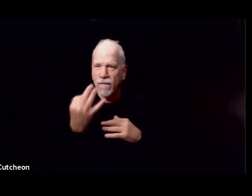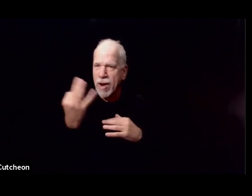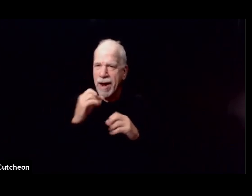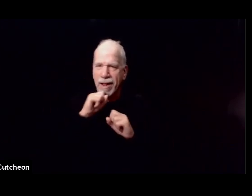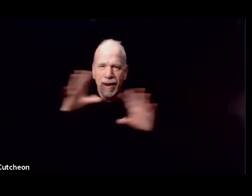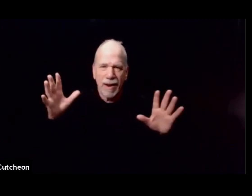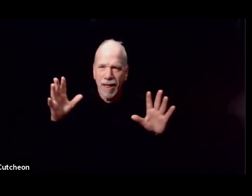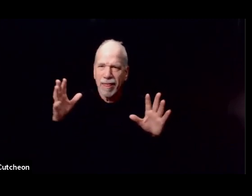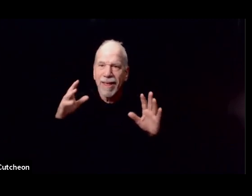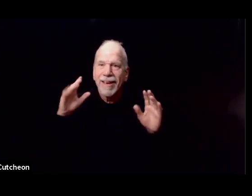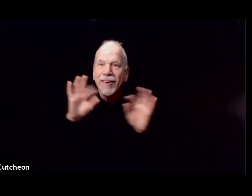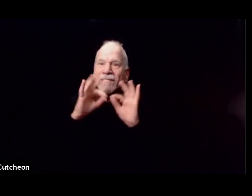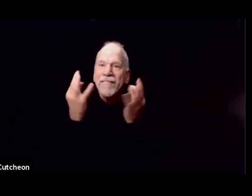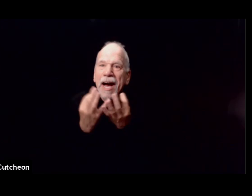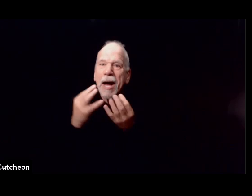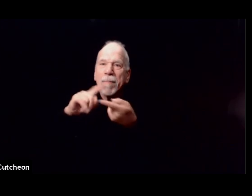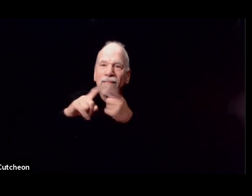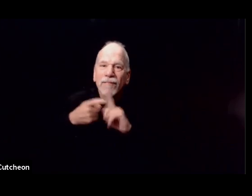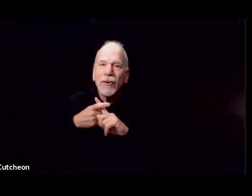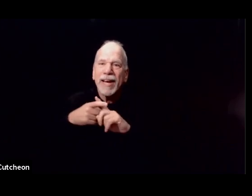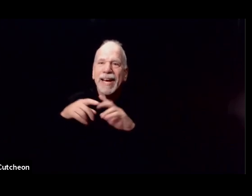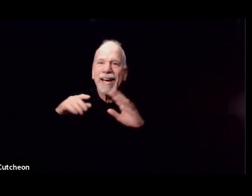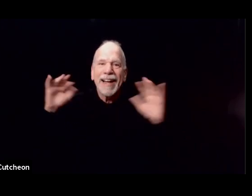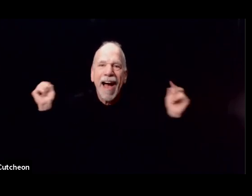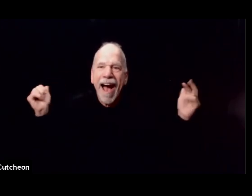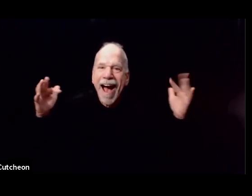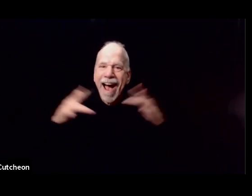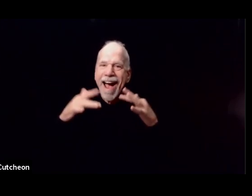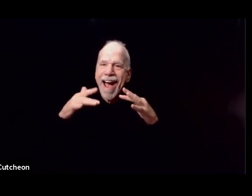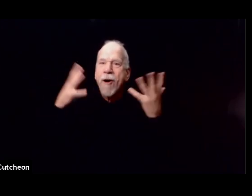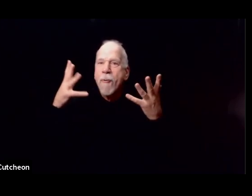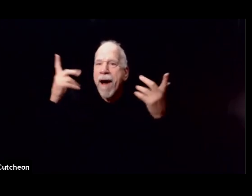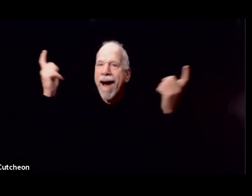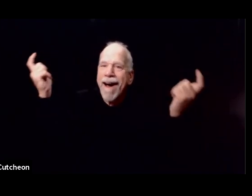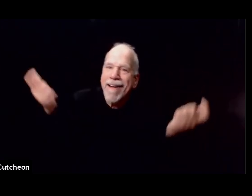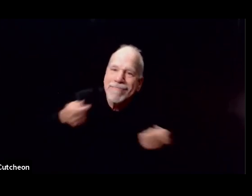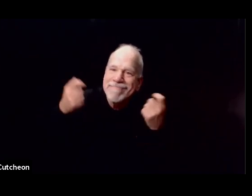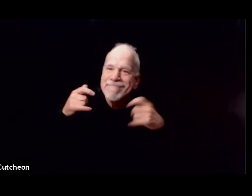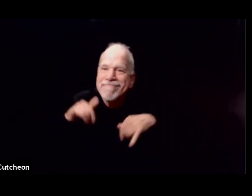celebrating but we need to remind Minnesotans that we need to be in a new normal and to